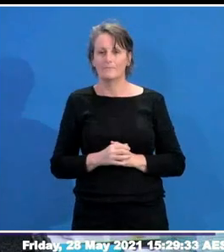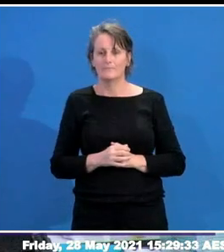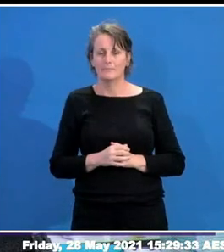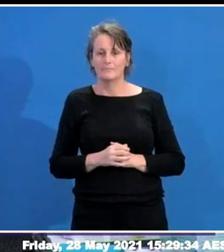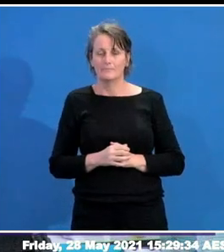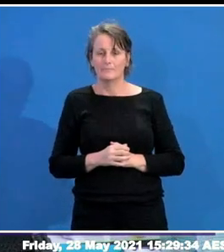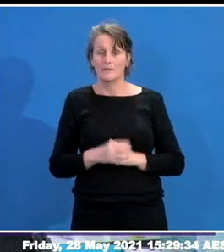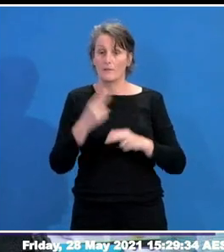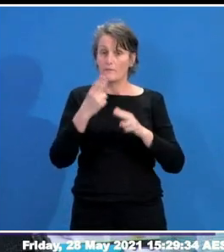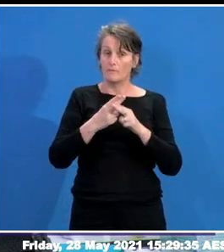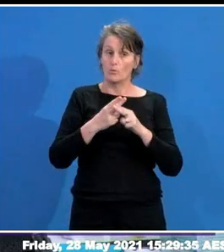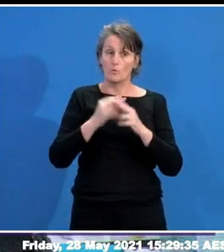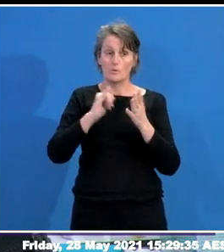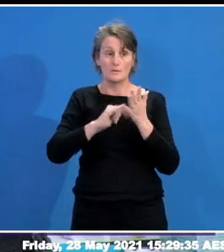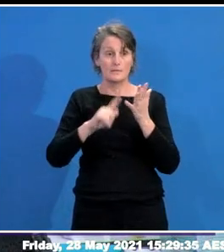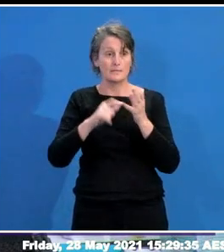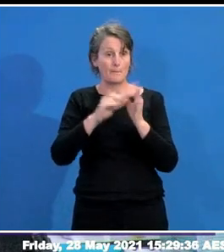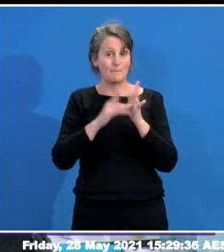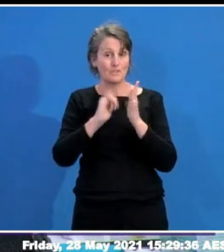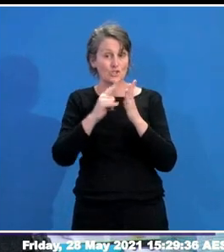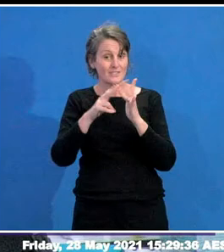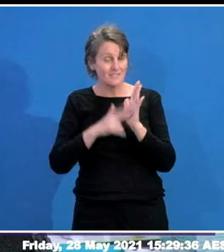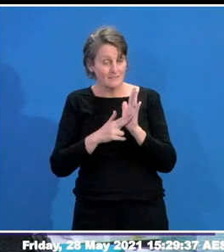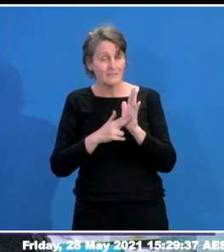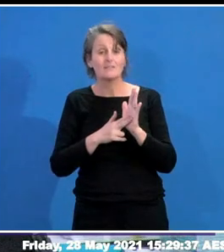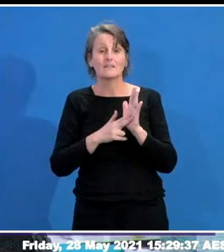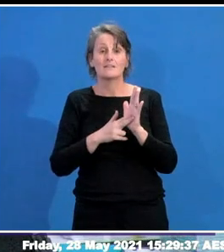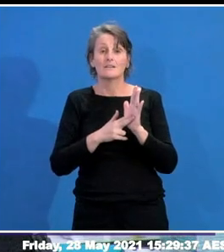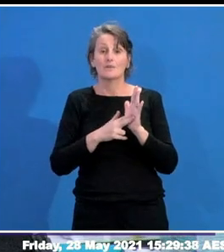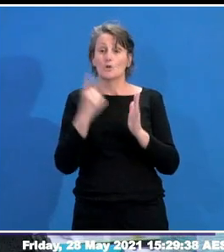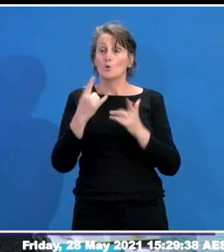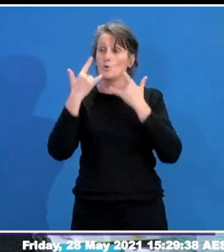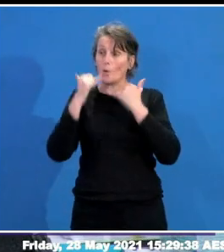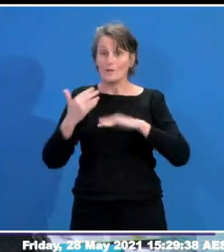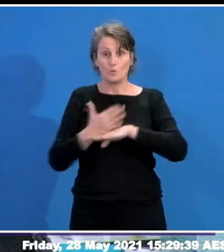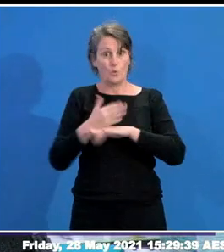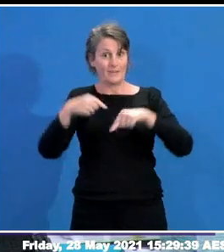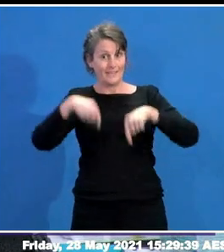As far as submissions are concerned: Counsel Assisting the Royal Commission will prepare written